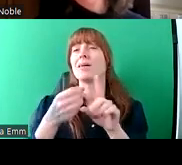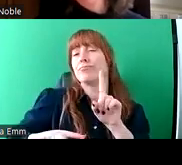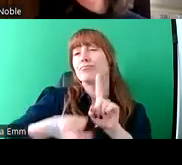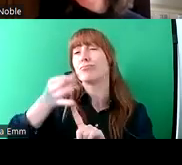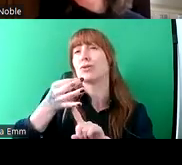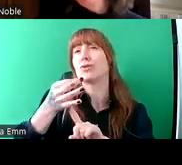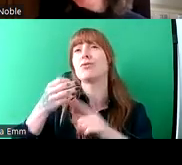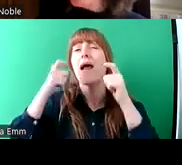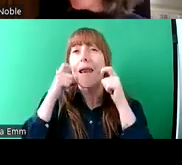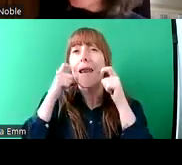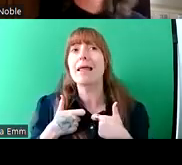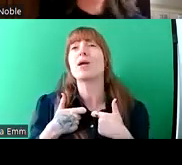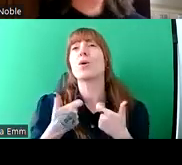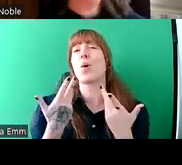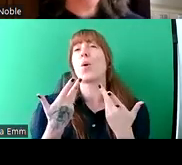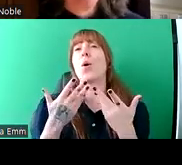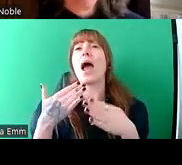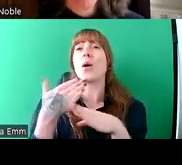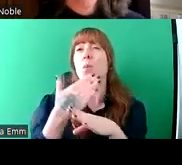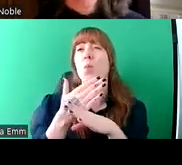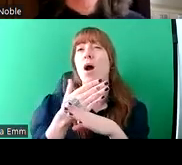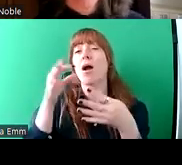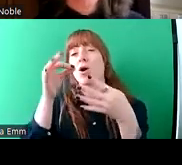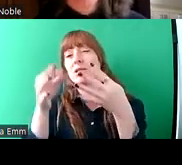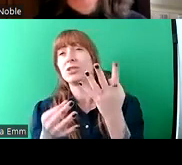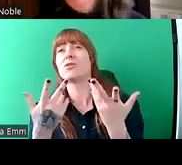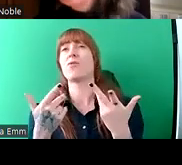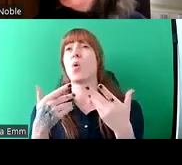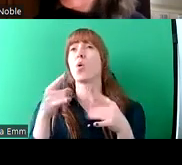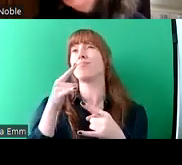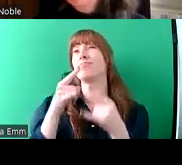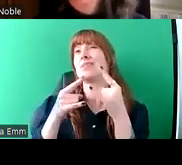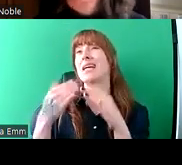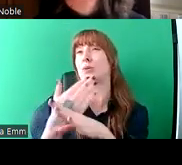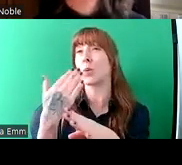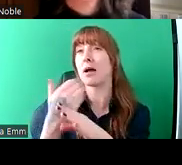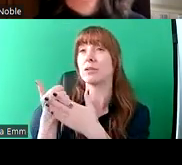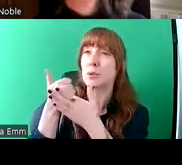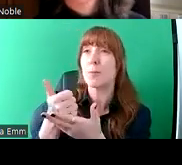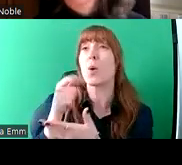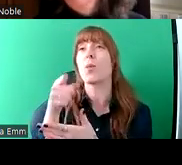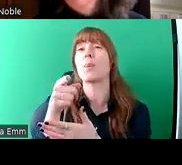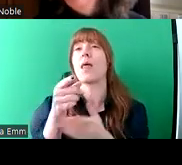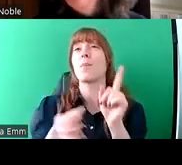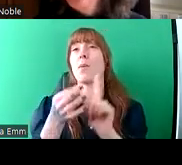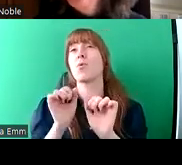workers in Edinburgh and beyond. The Meridian Archive; the Meridian was a centre in Glasgow